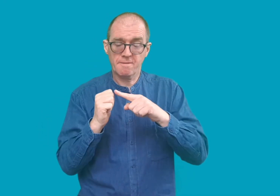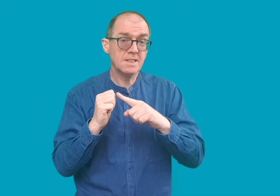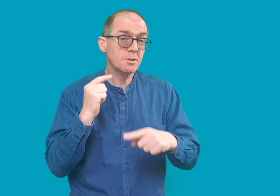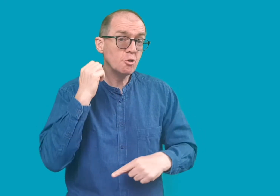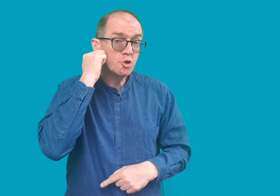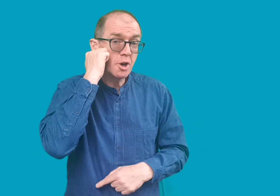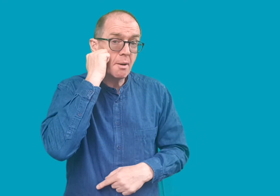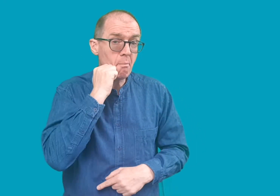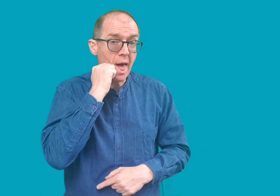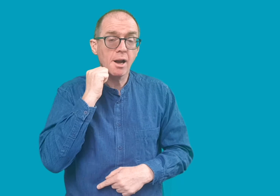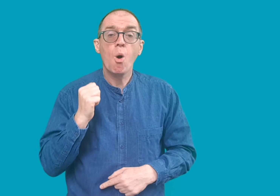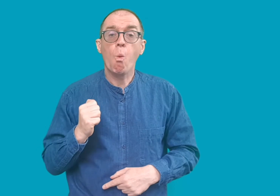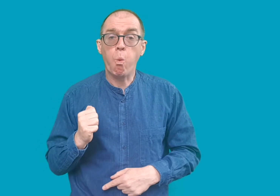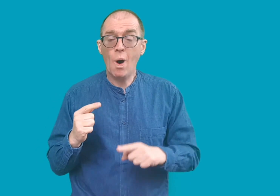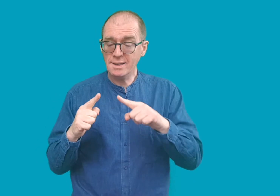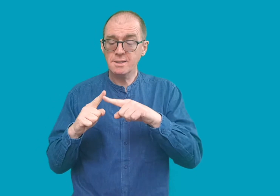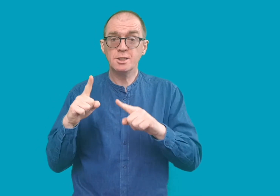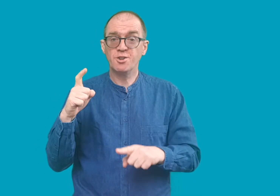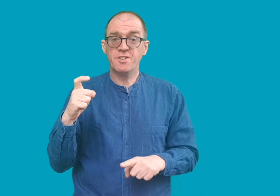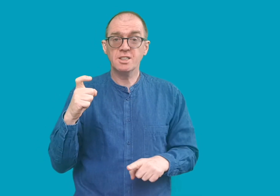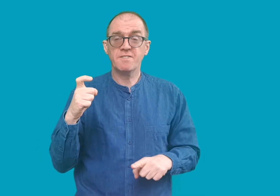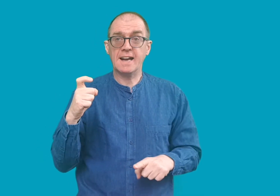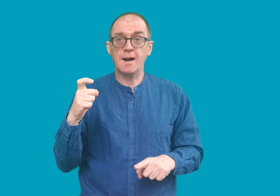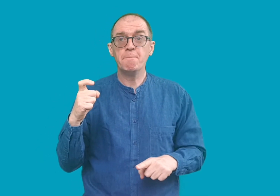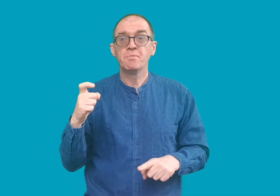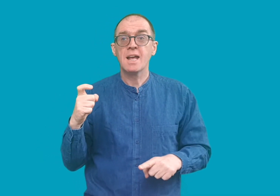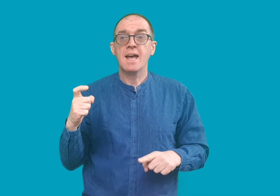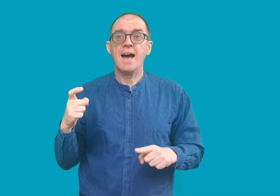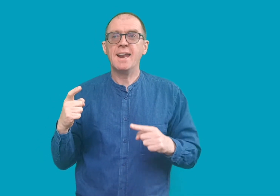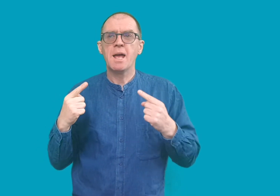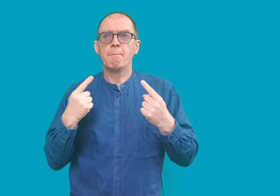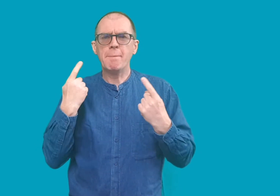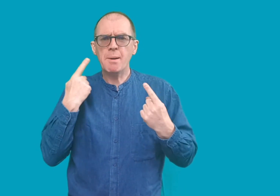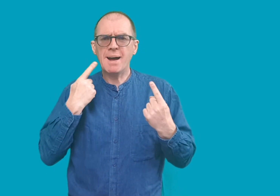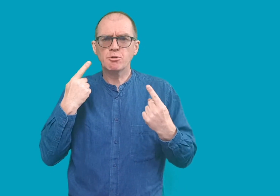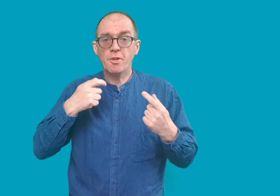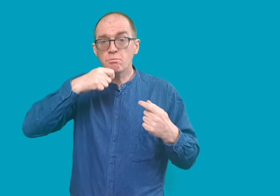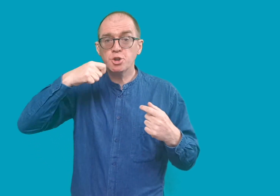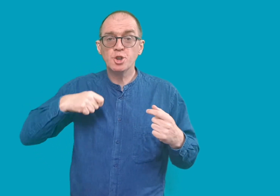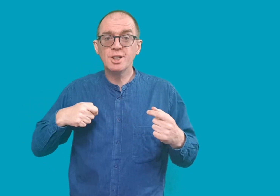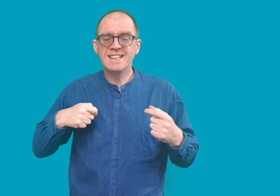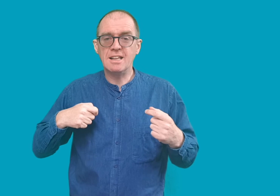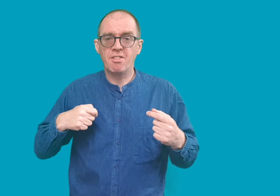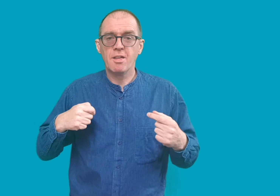Fist on chin, black. White is your first finger and maybe imagine that you're brushing your teeth,